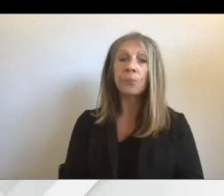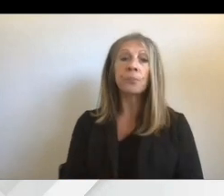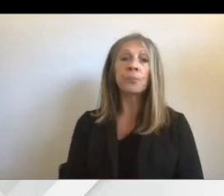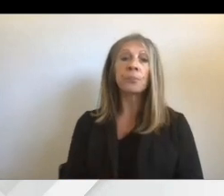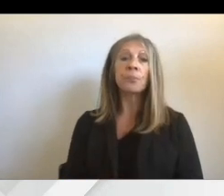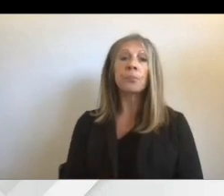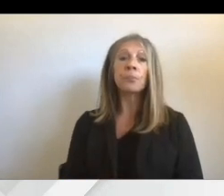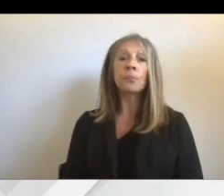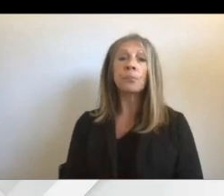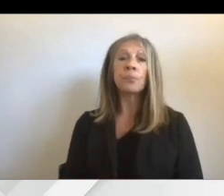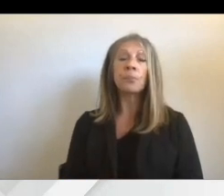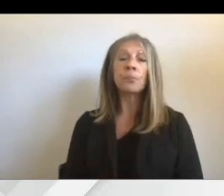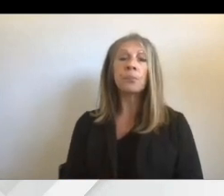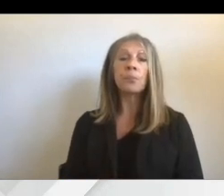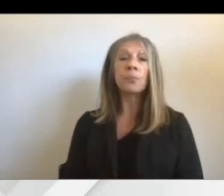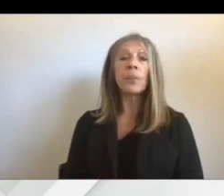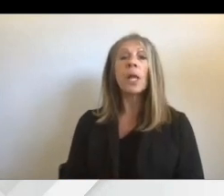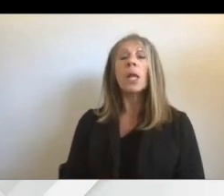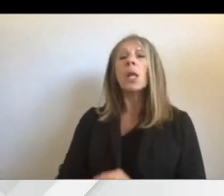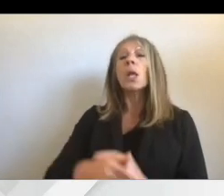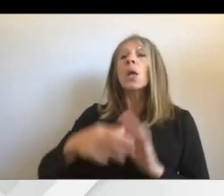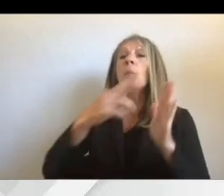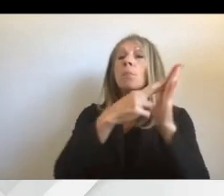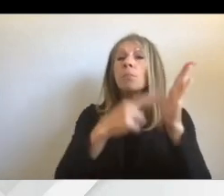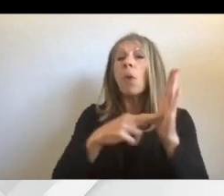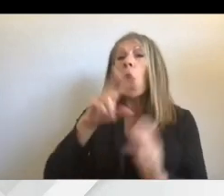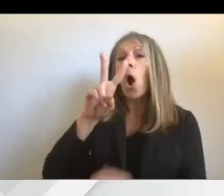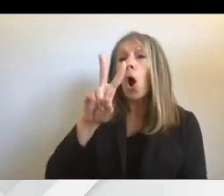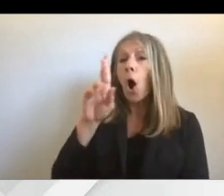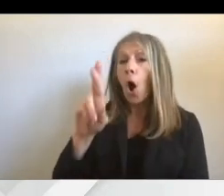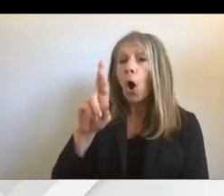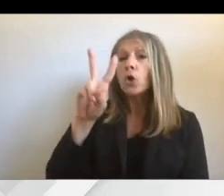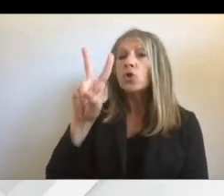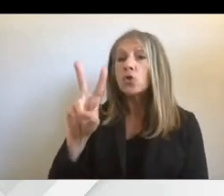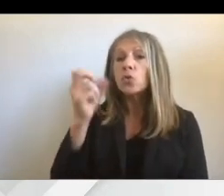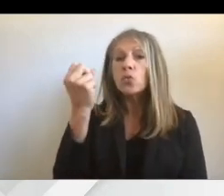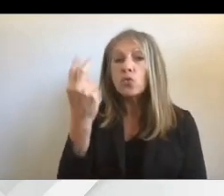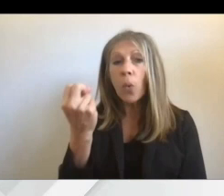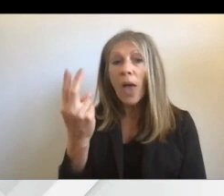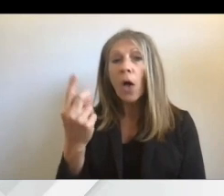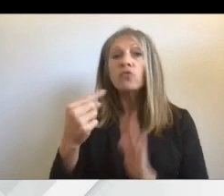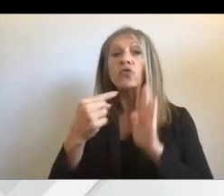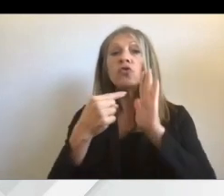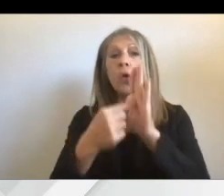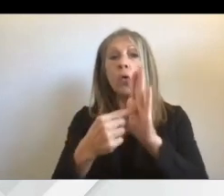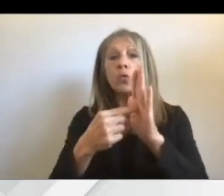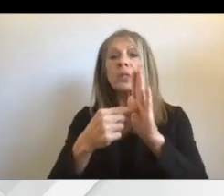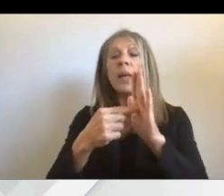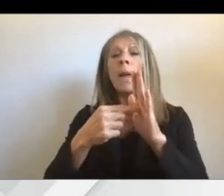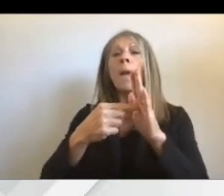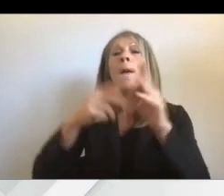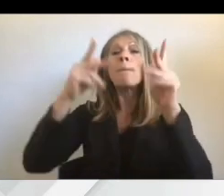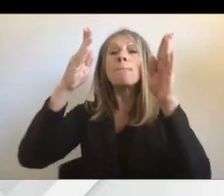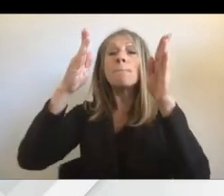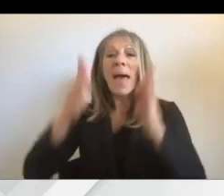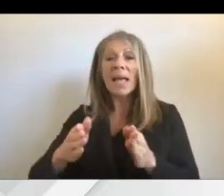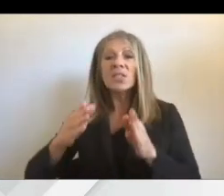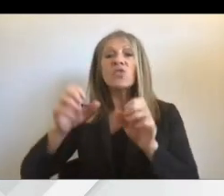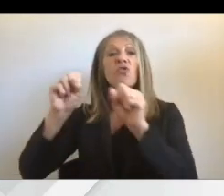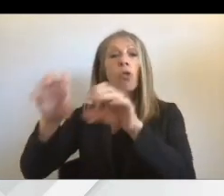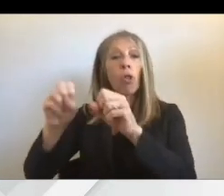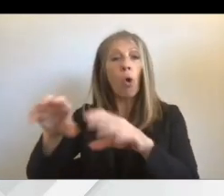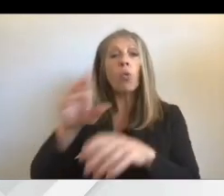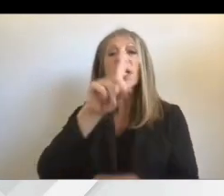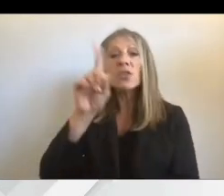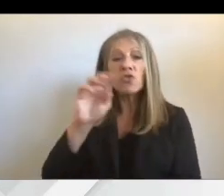Provision R212 scopes passenger loading zones. Where permanently designated passenger loading